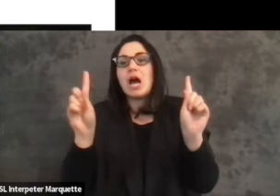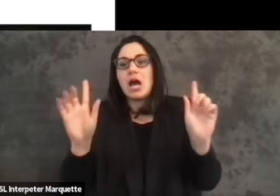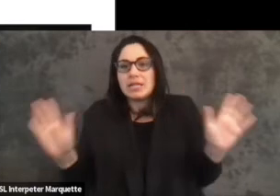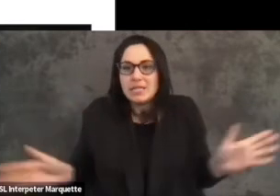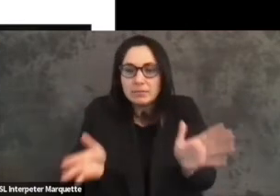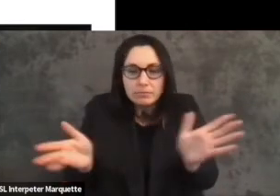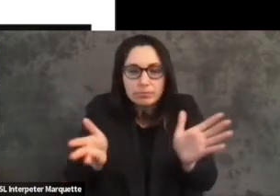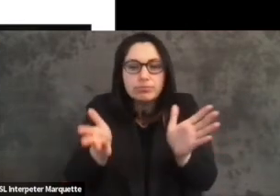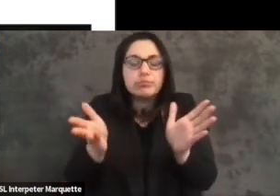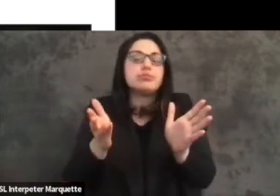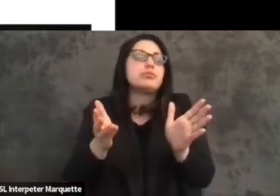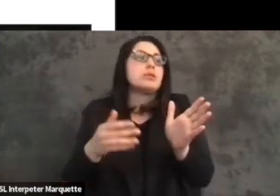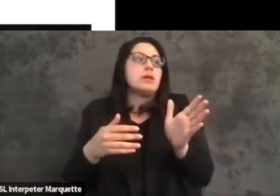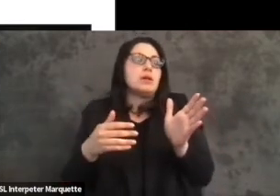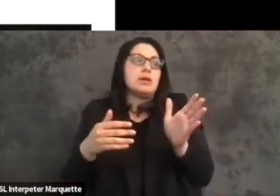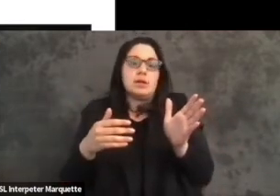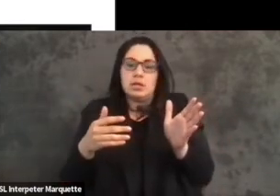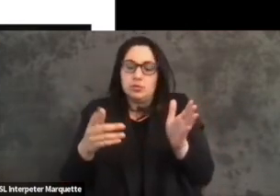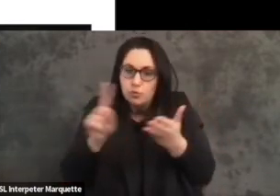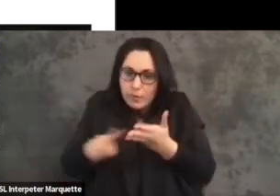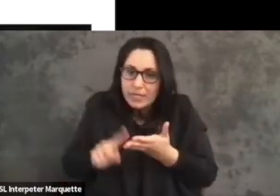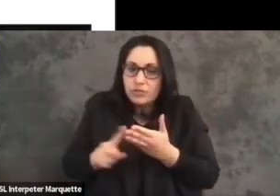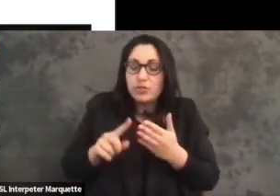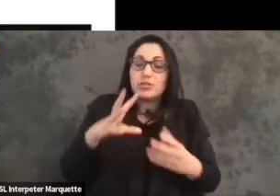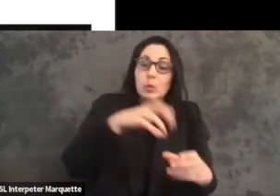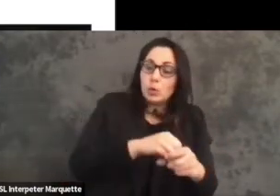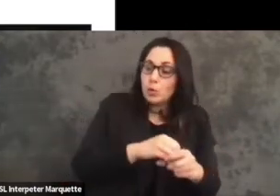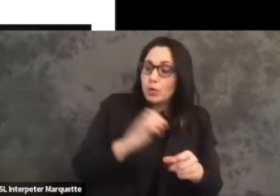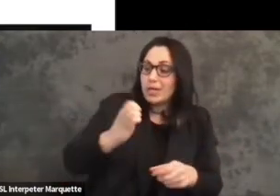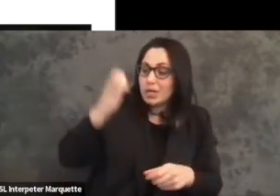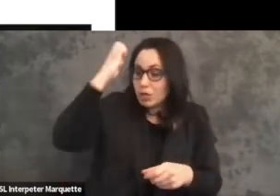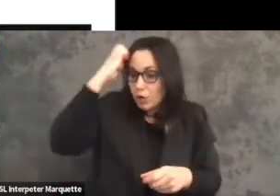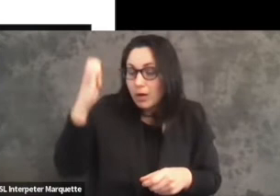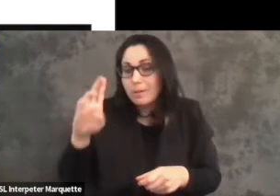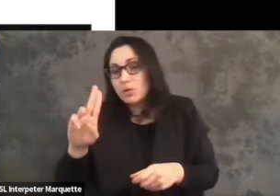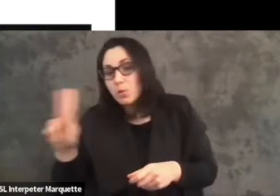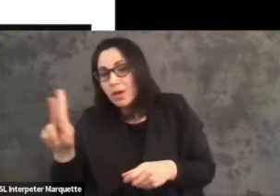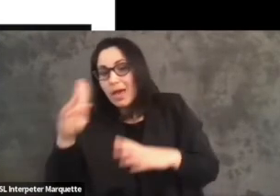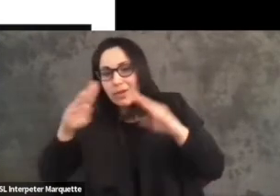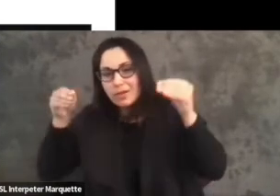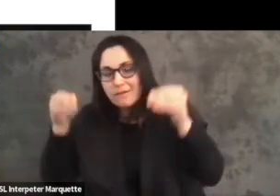dollars to studying Long COVID. And now they're massive, coordinated efforts in the United